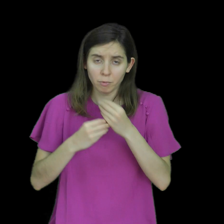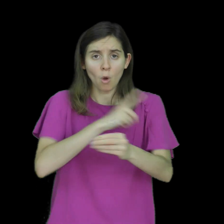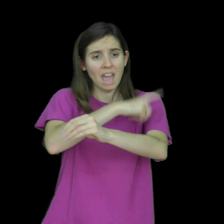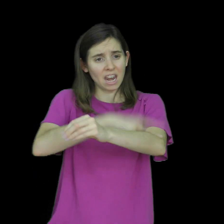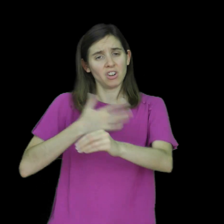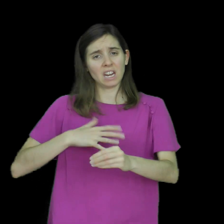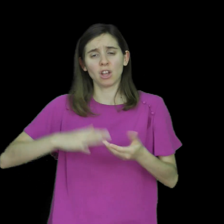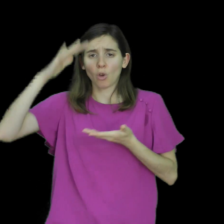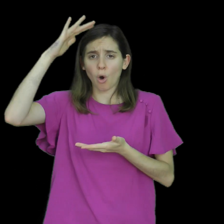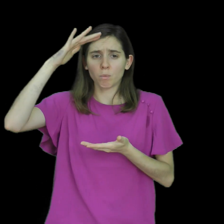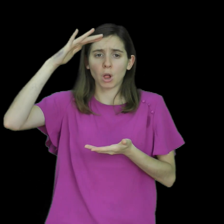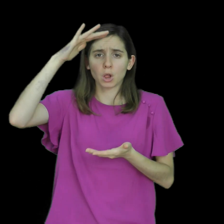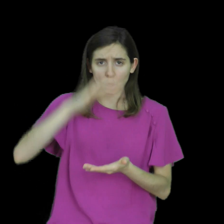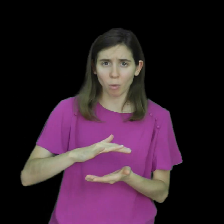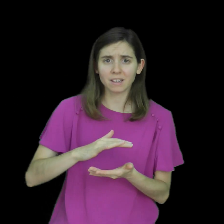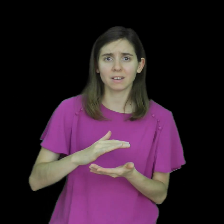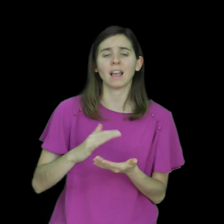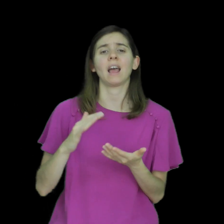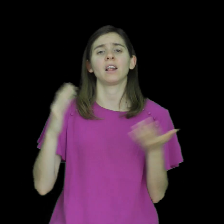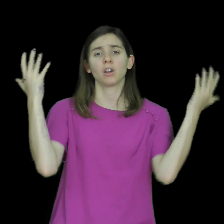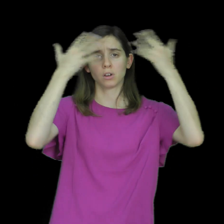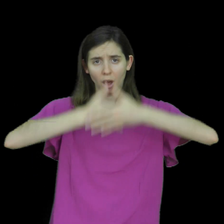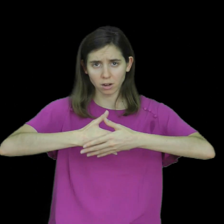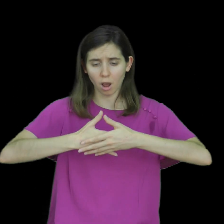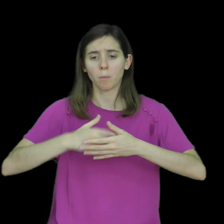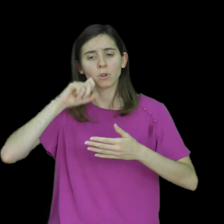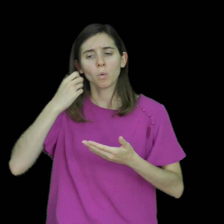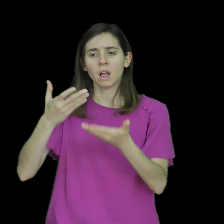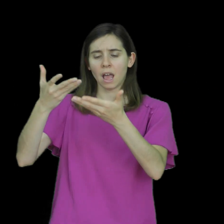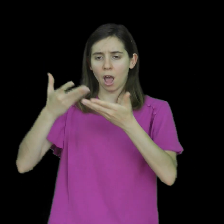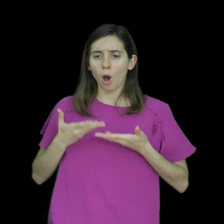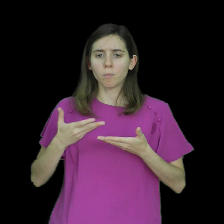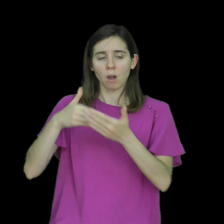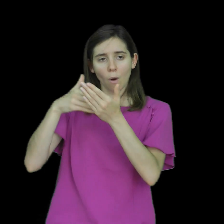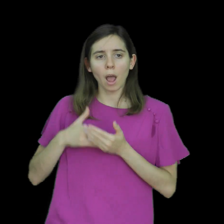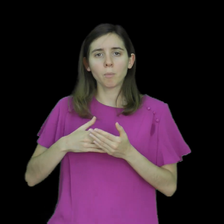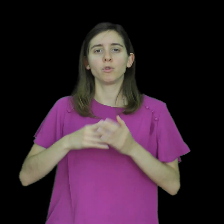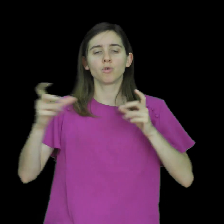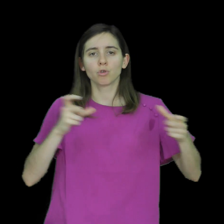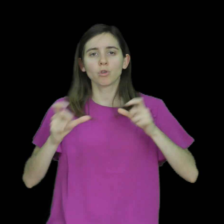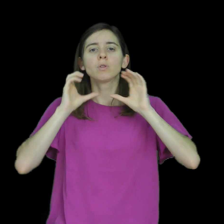end of the day, so this habit will help you manage your weight and sleep better.